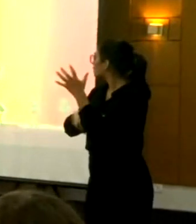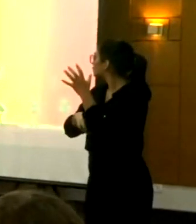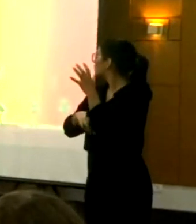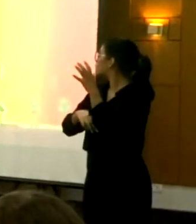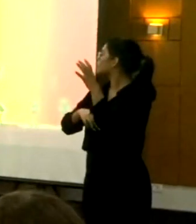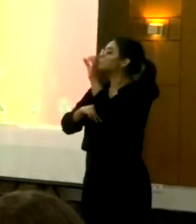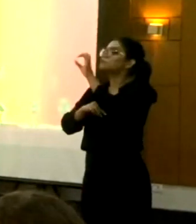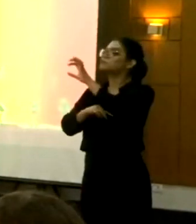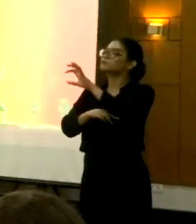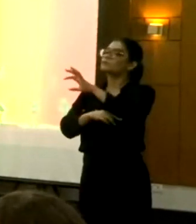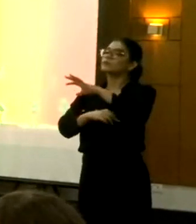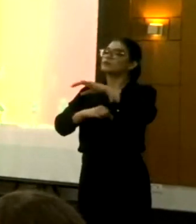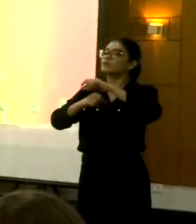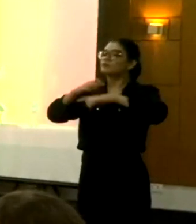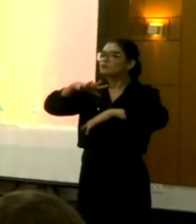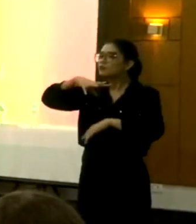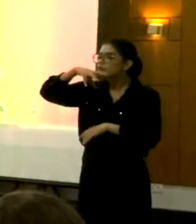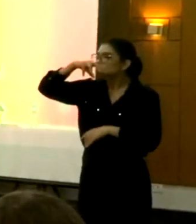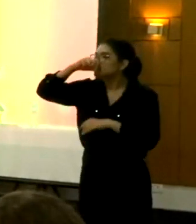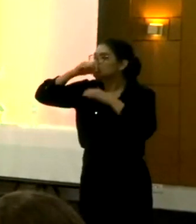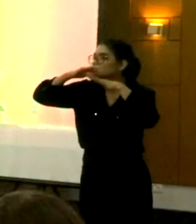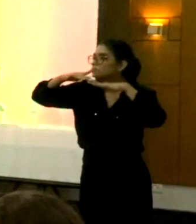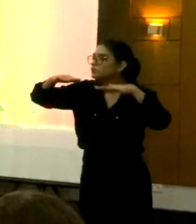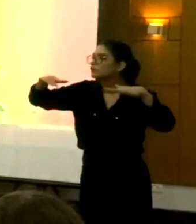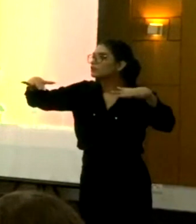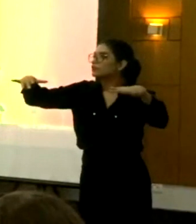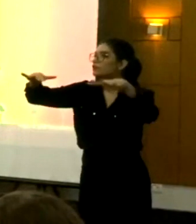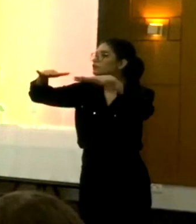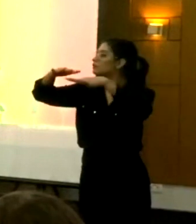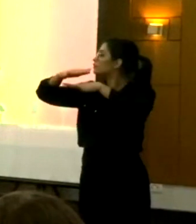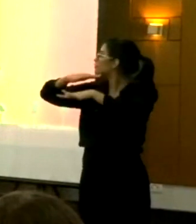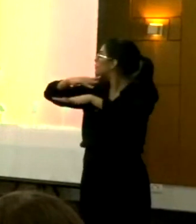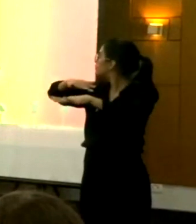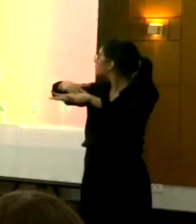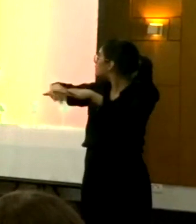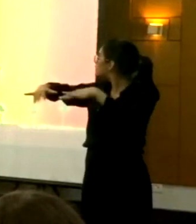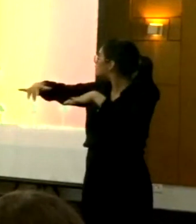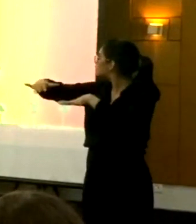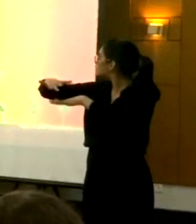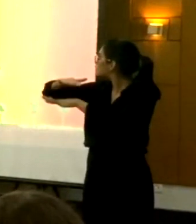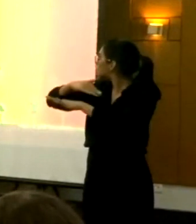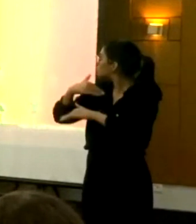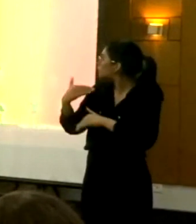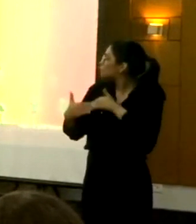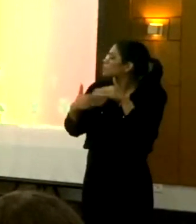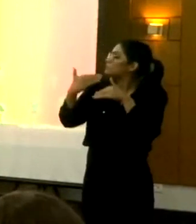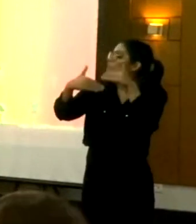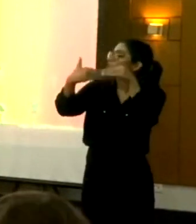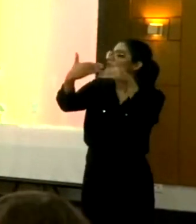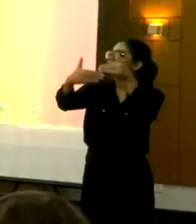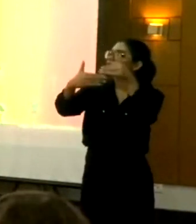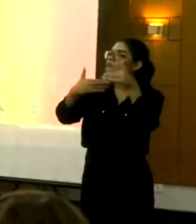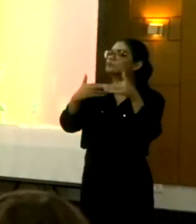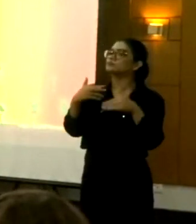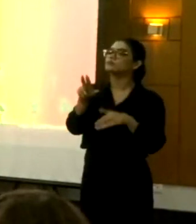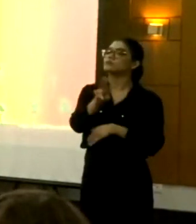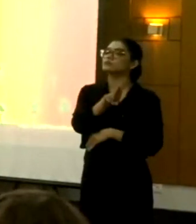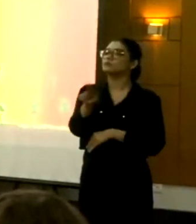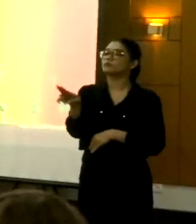this atmosphere is regulated, the chic processes are regulated by a physical process that we call energy balance,